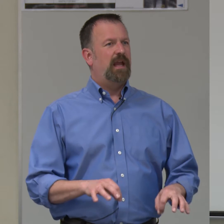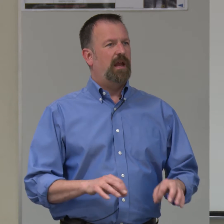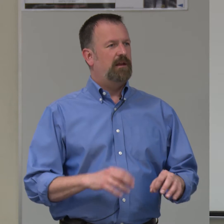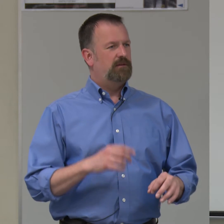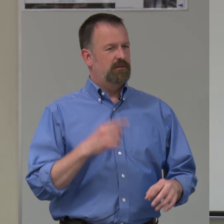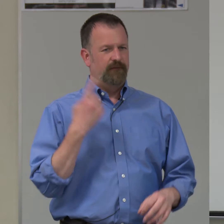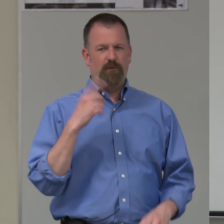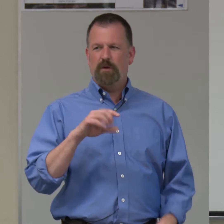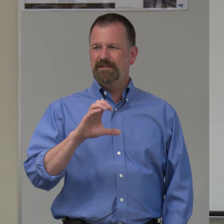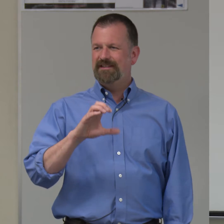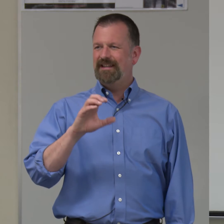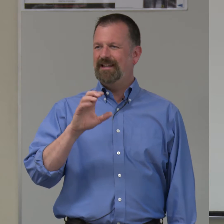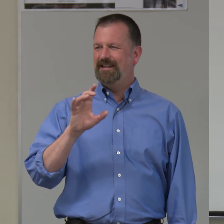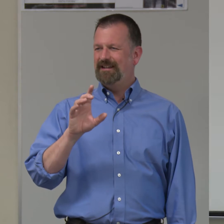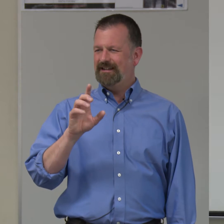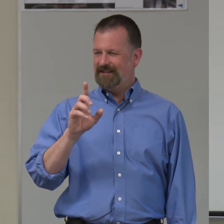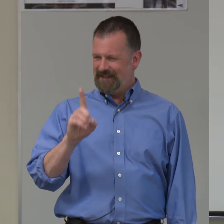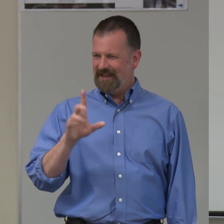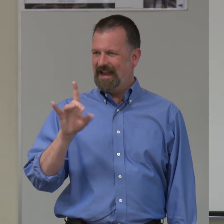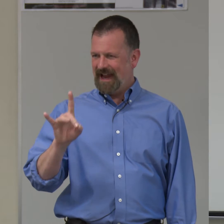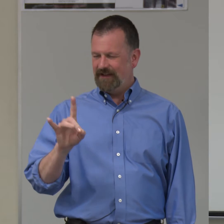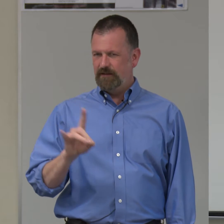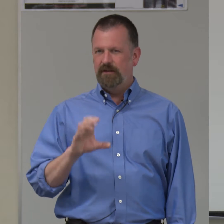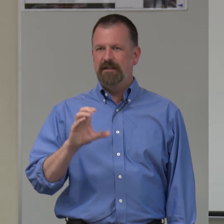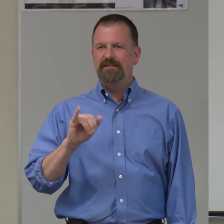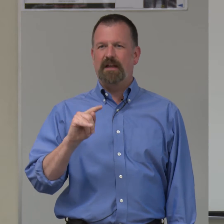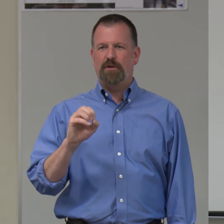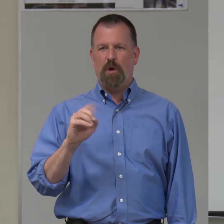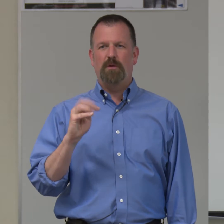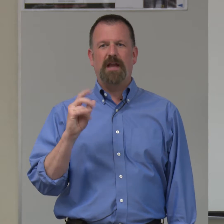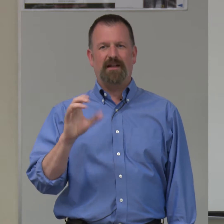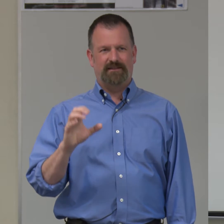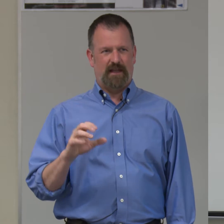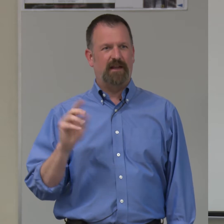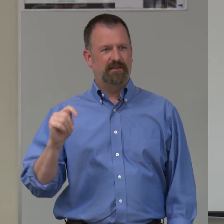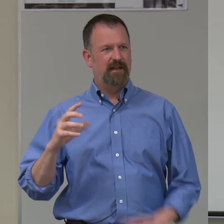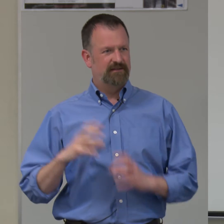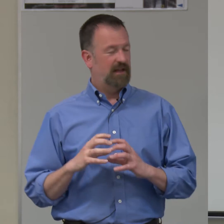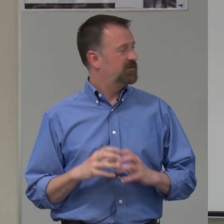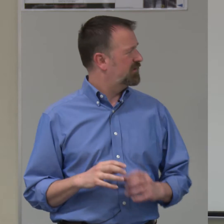for the CD8 cytotoxic T cells. So there's very few.